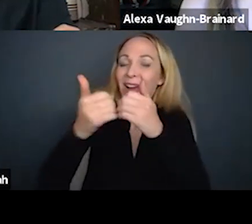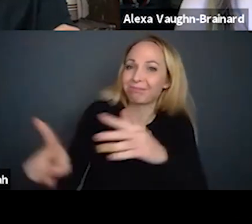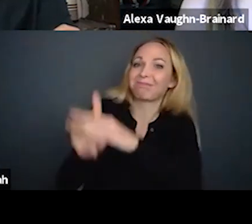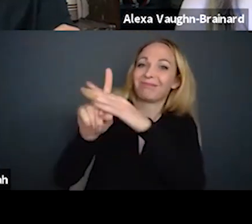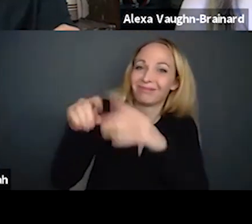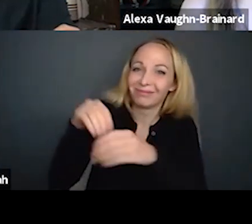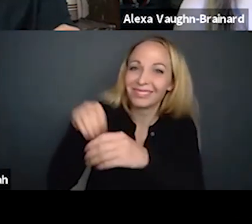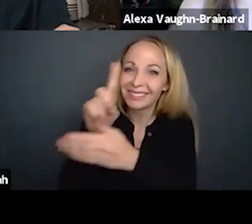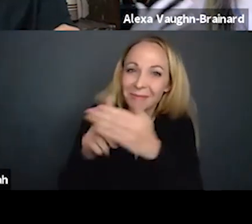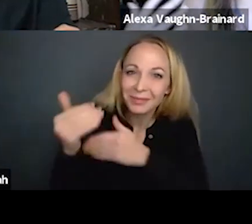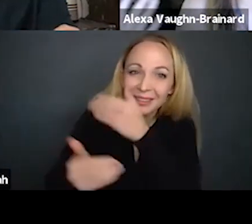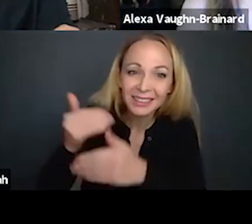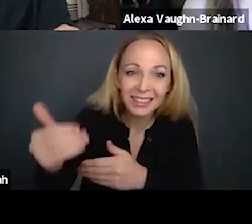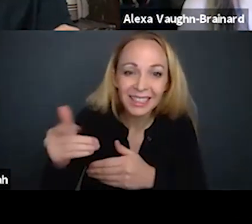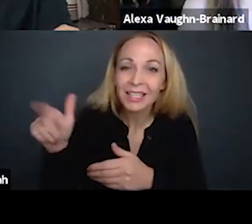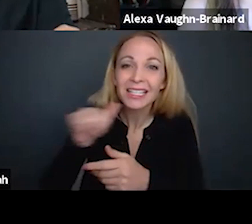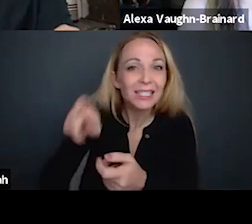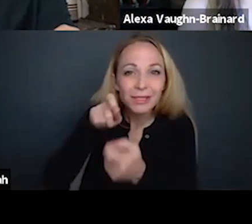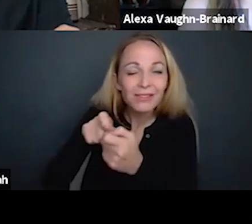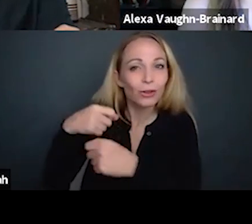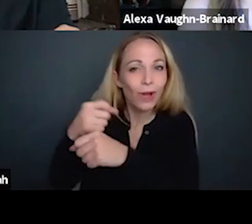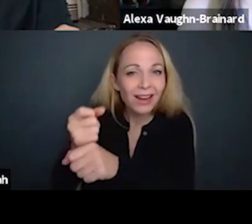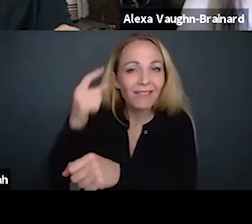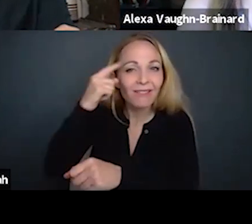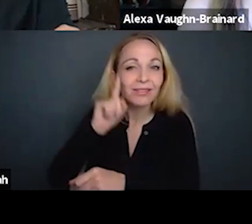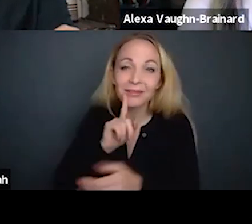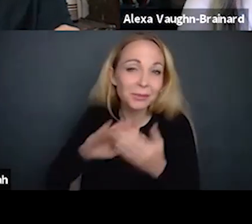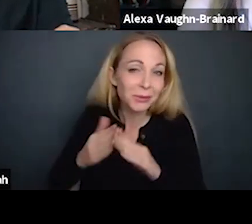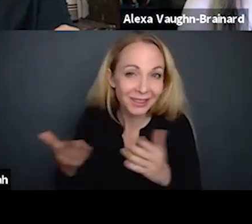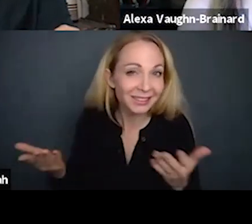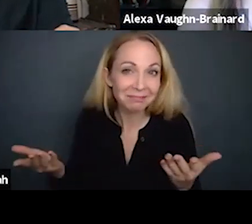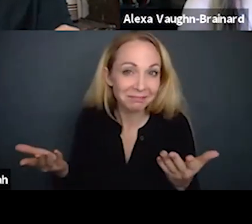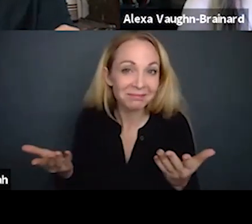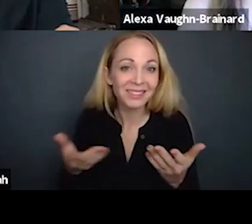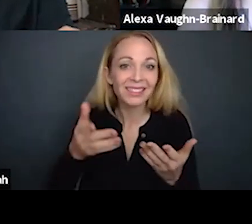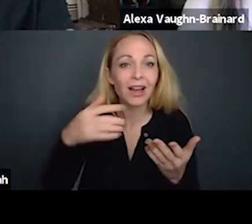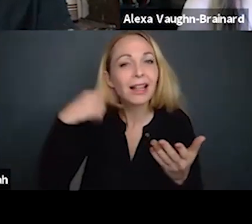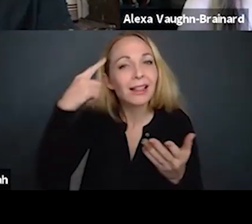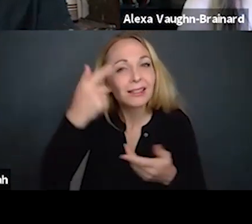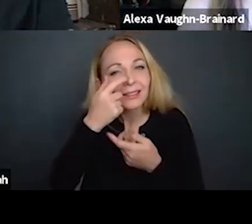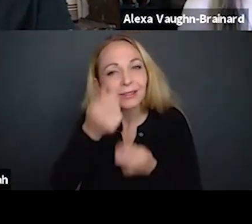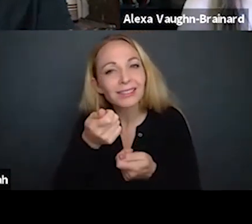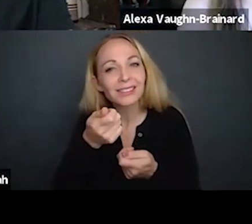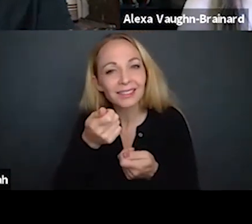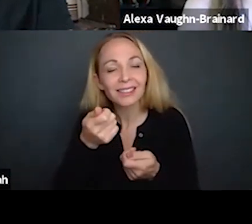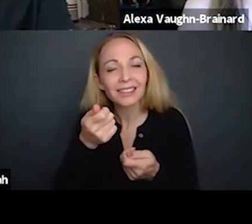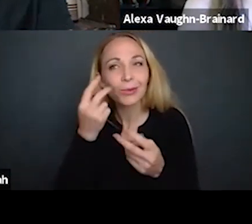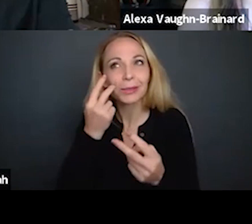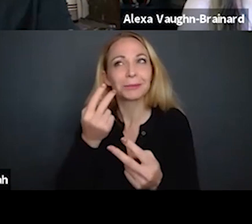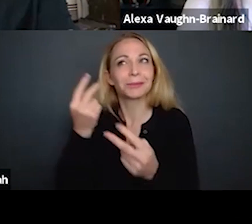They weren't specifically created for the deaf community. So I think it’s really interesting, in retrospect, that this is happening.